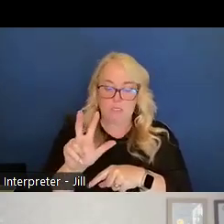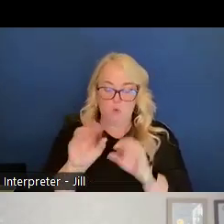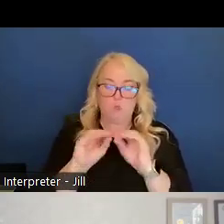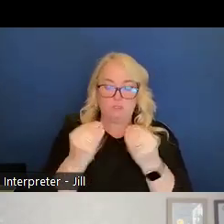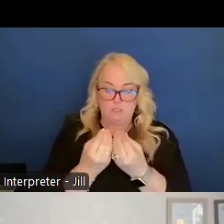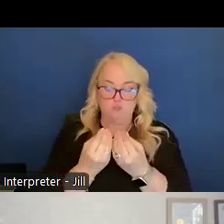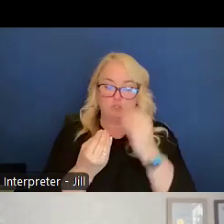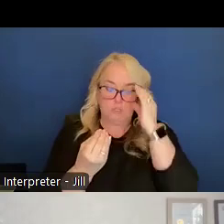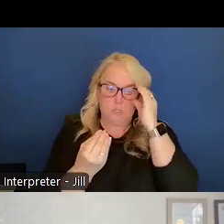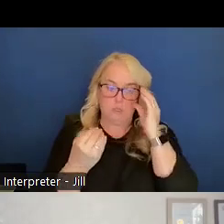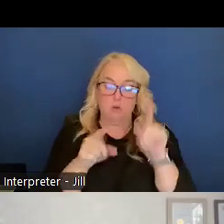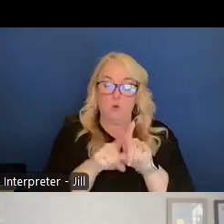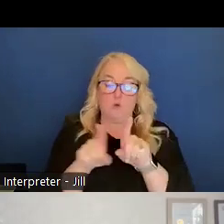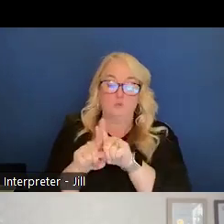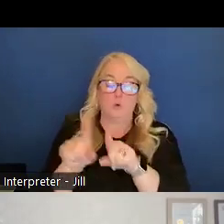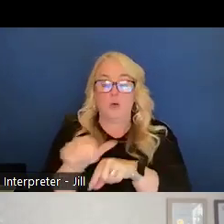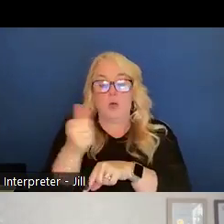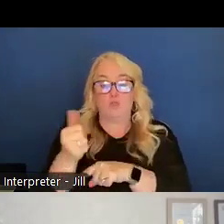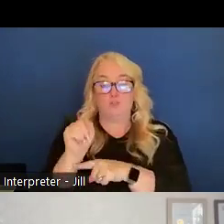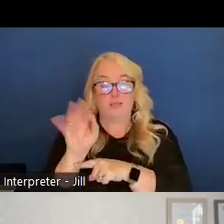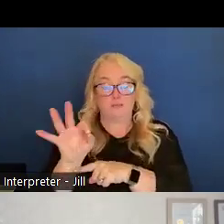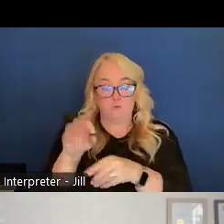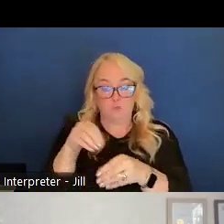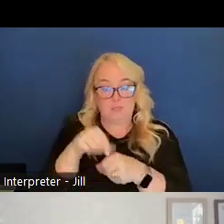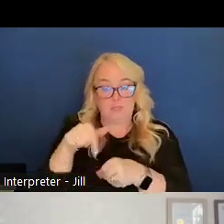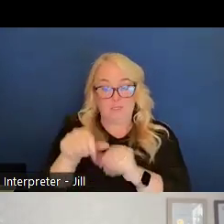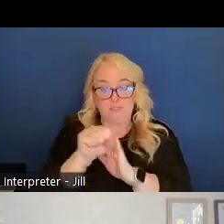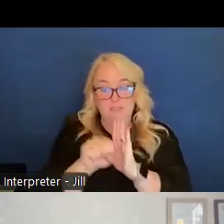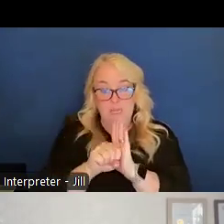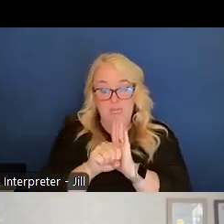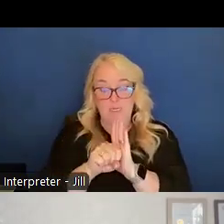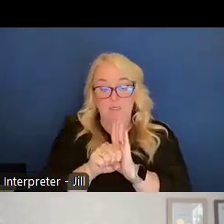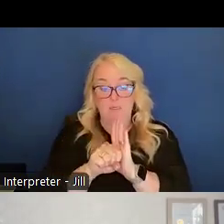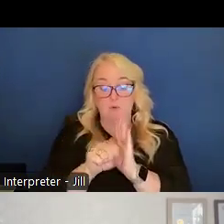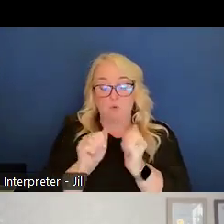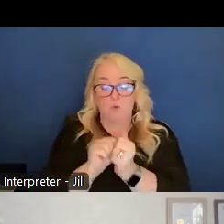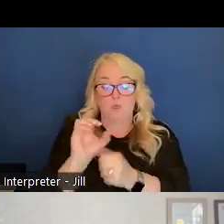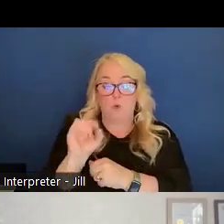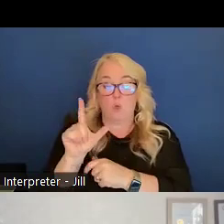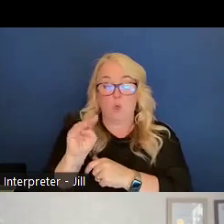every state has an Olmstead Task Force, but we are a stand-alone